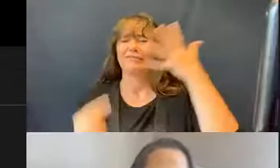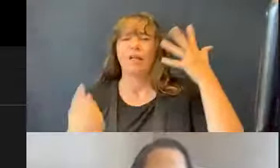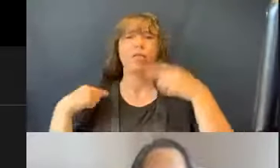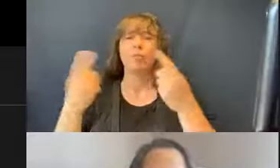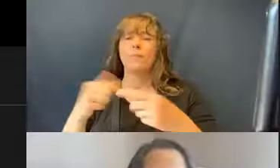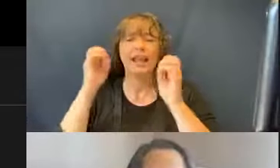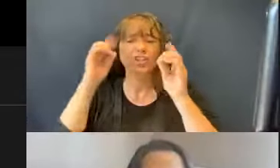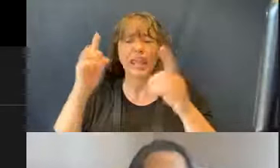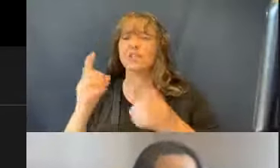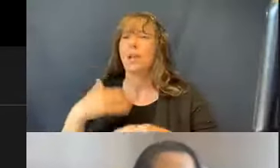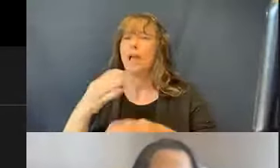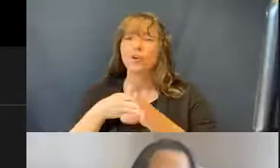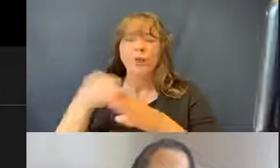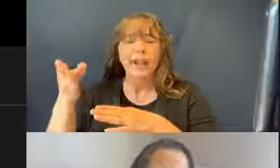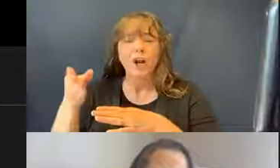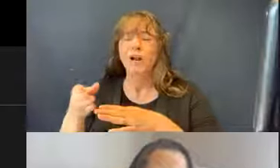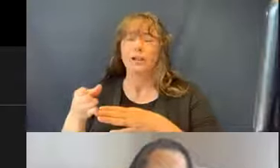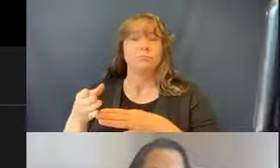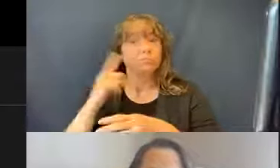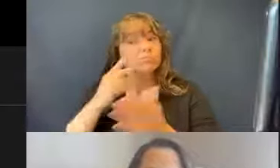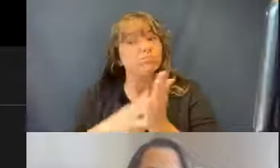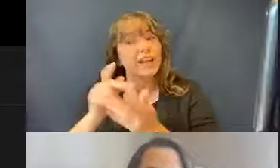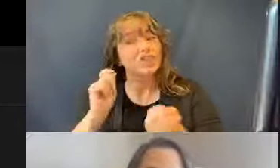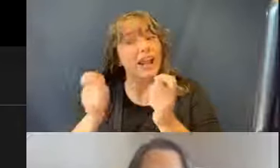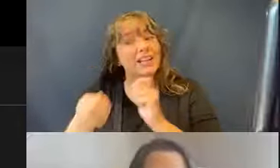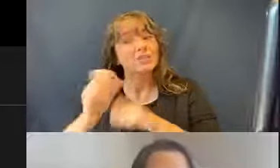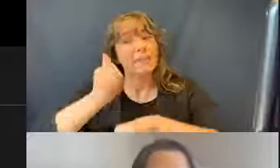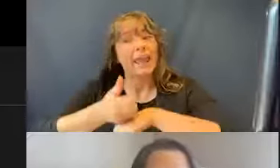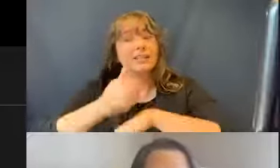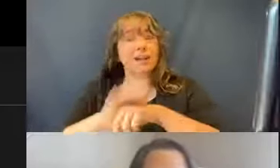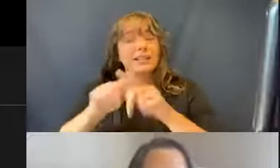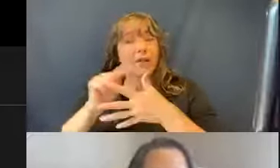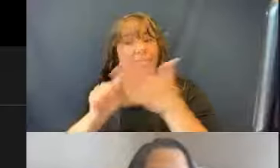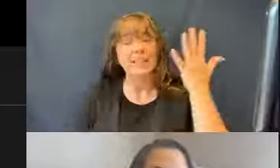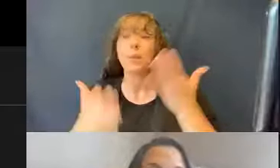career, and it's changed based on different things, based on the environmental challenges